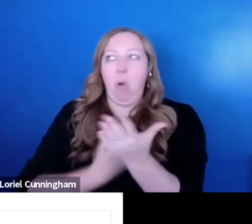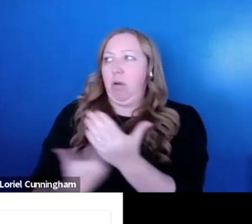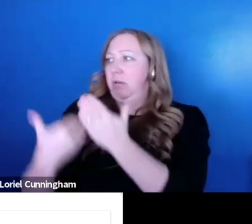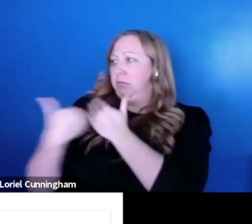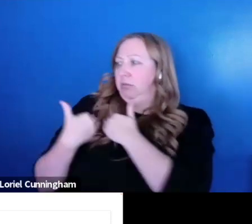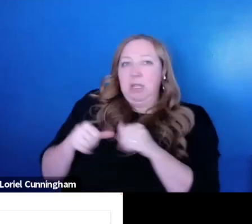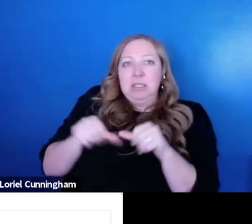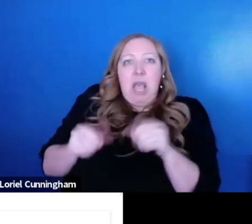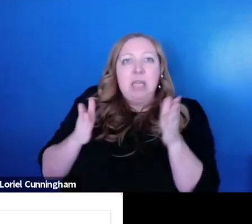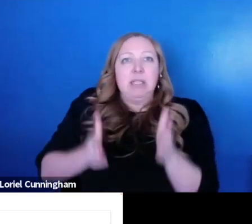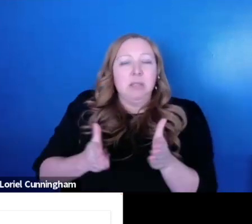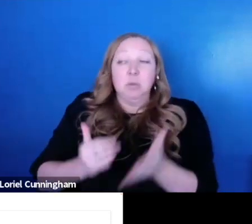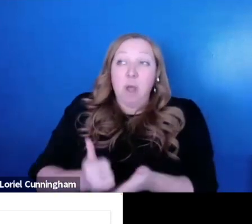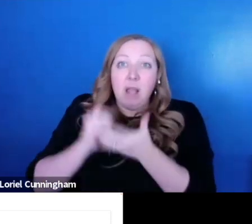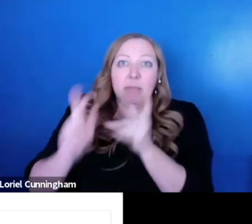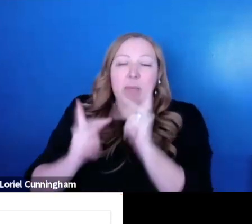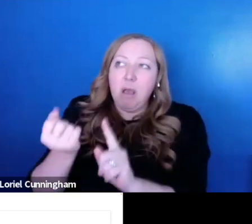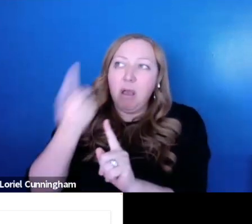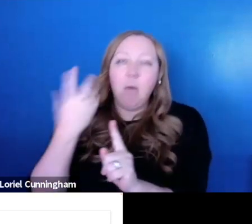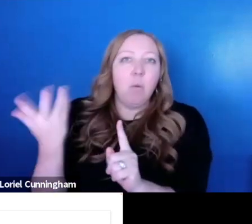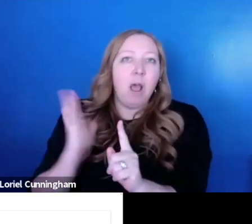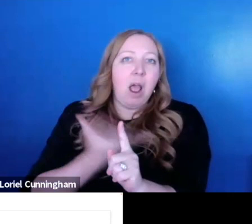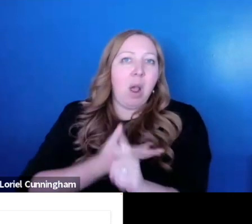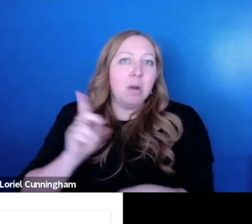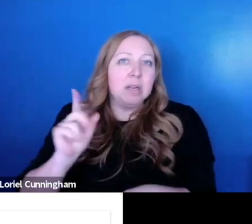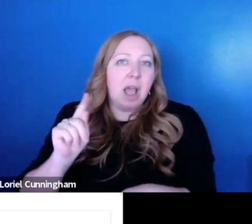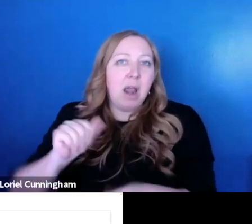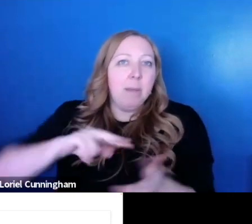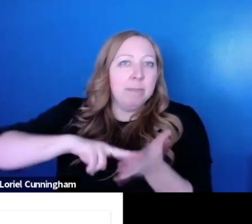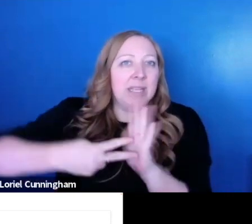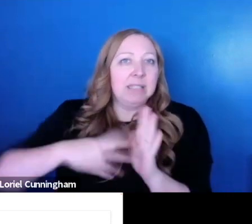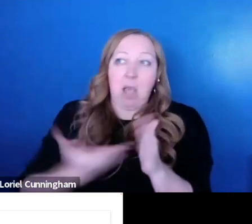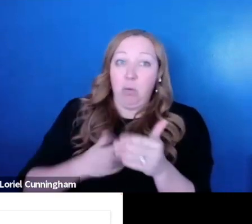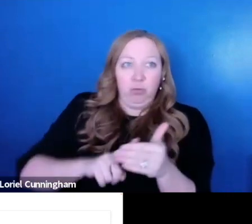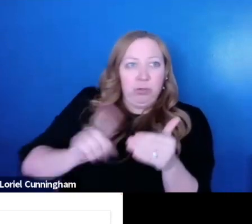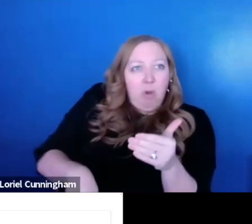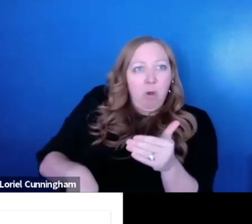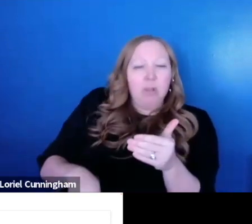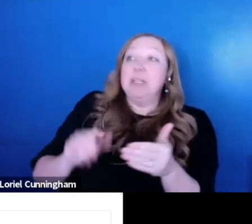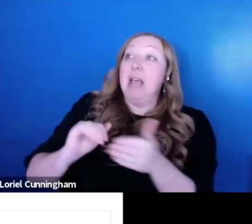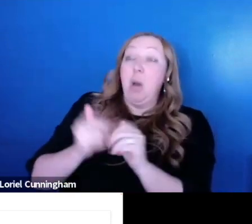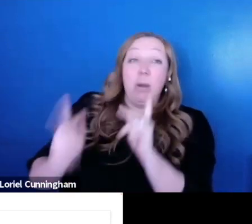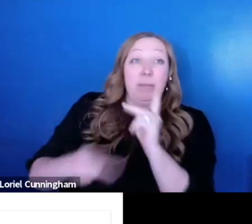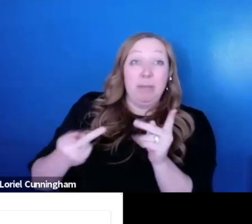what our results means once they leave, and also then how people use or misuse that within larger society. This